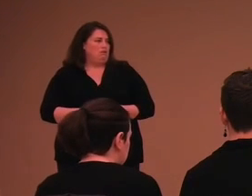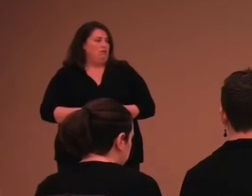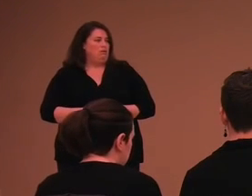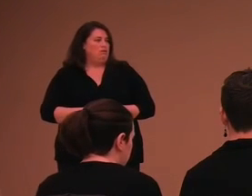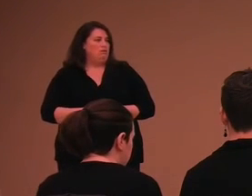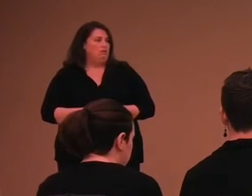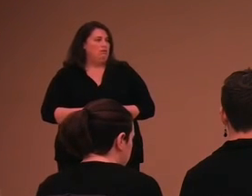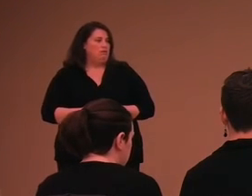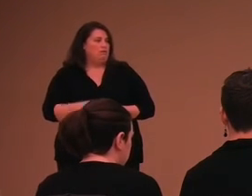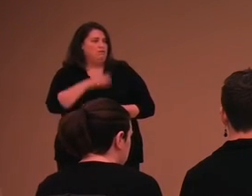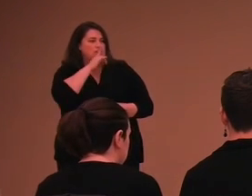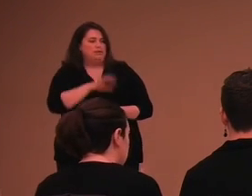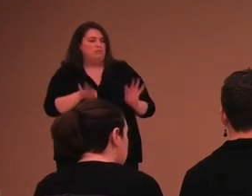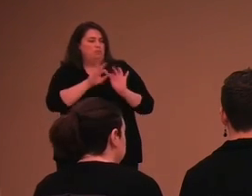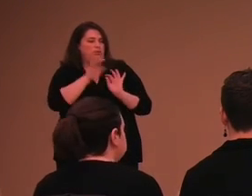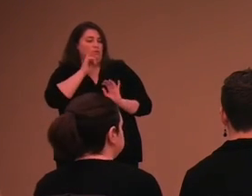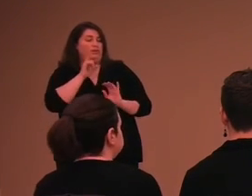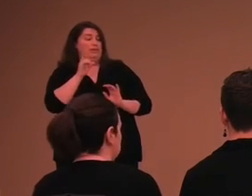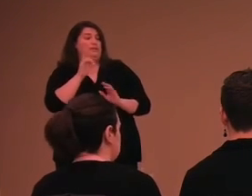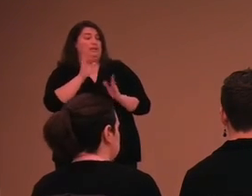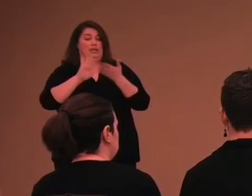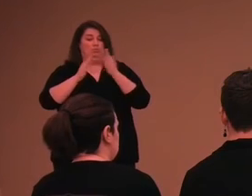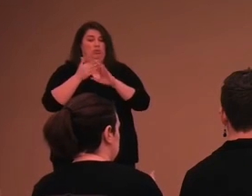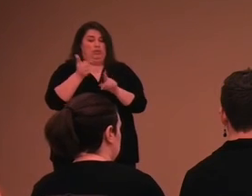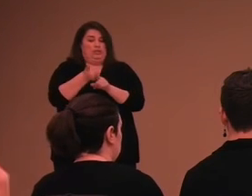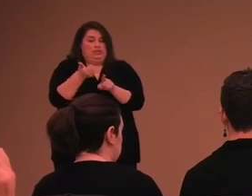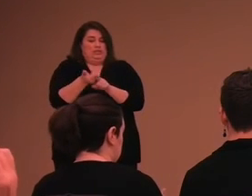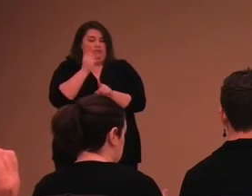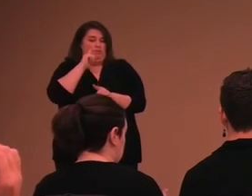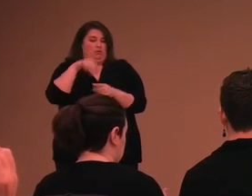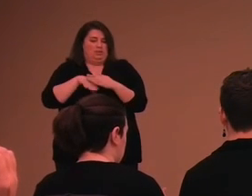instrumental in the community as far as accessibility and I wonder I